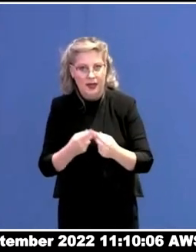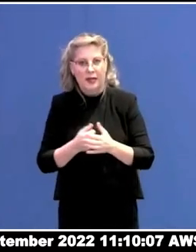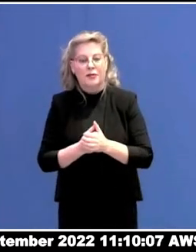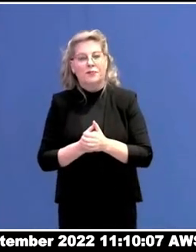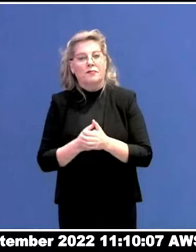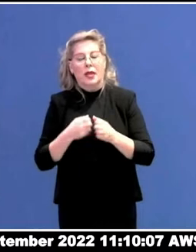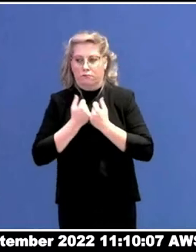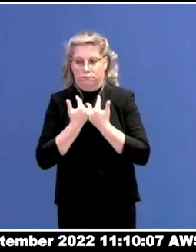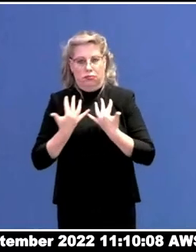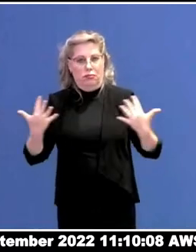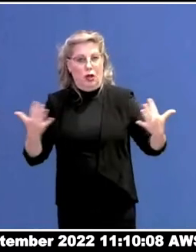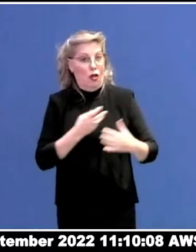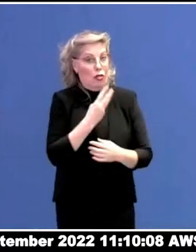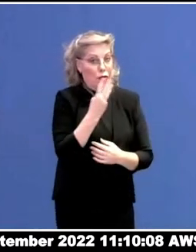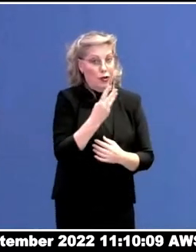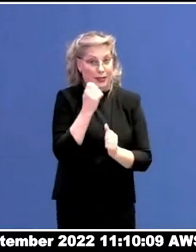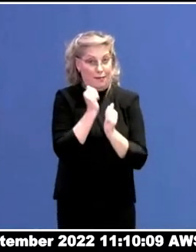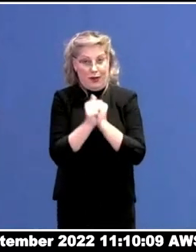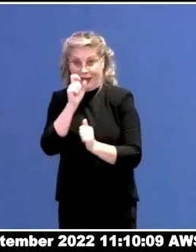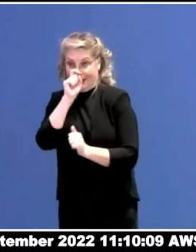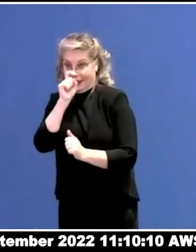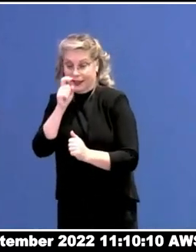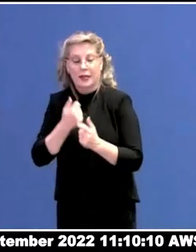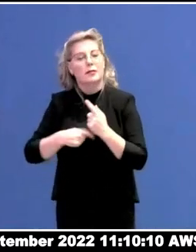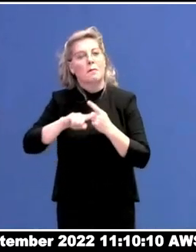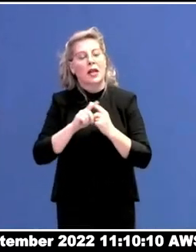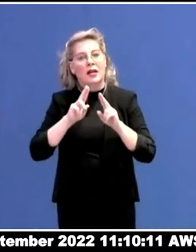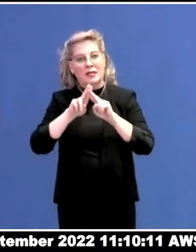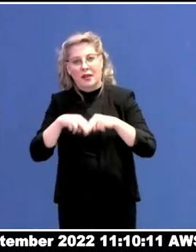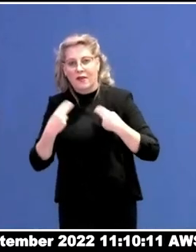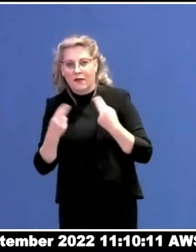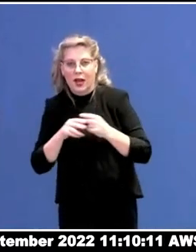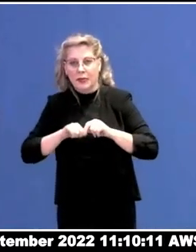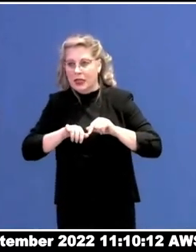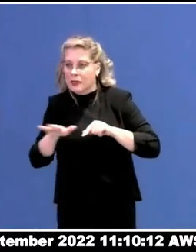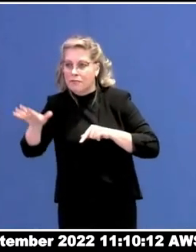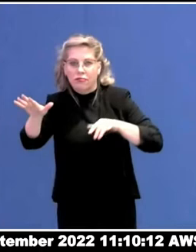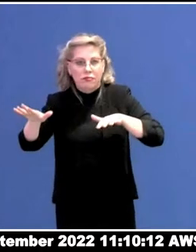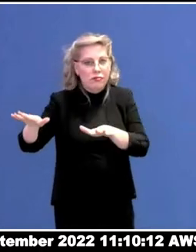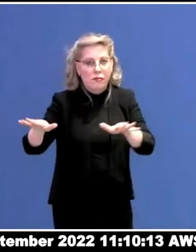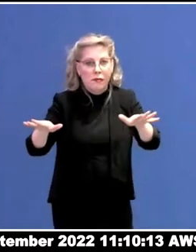family. I just want to give evidence today also standing up for the most marginalised